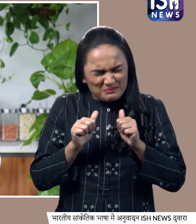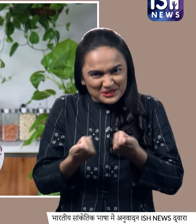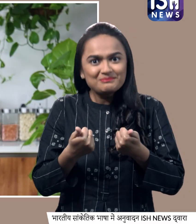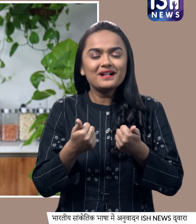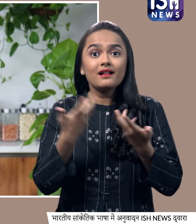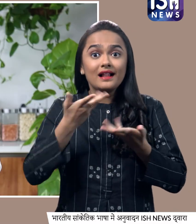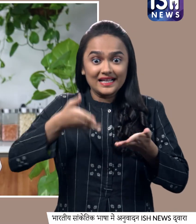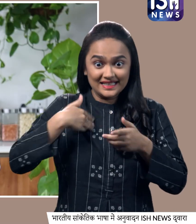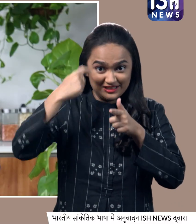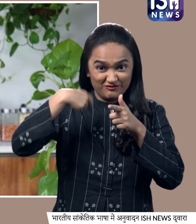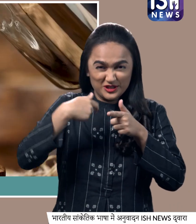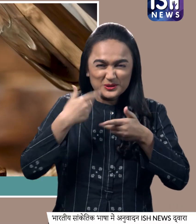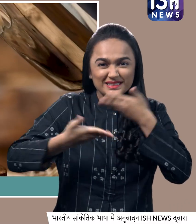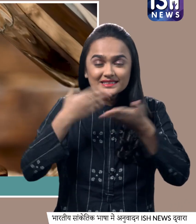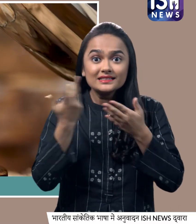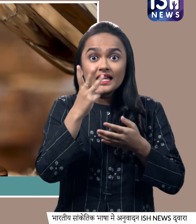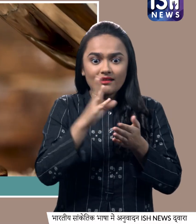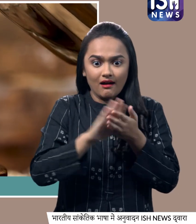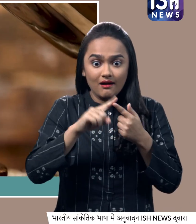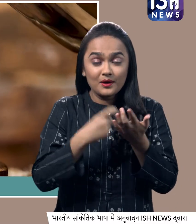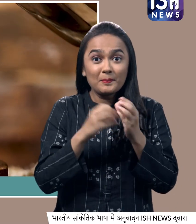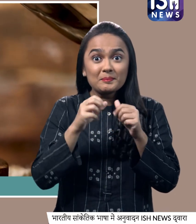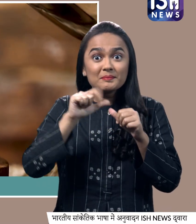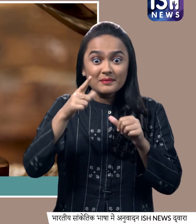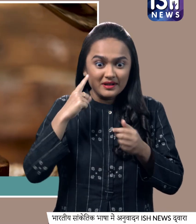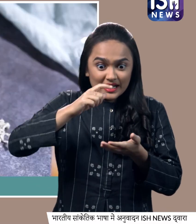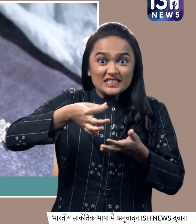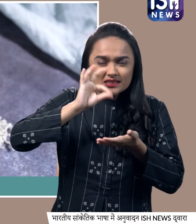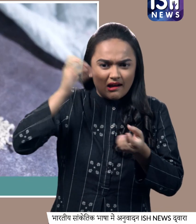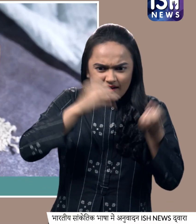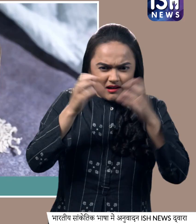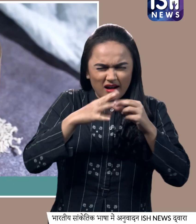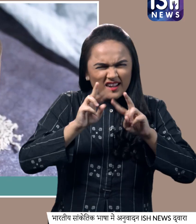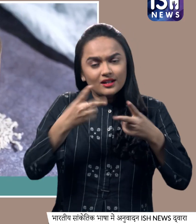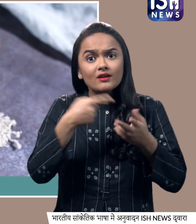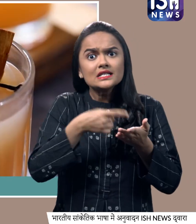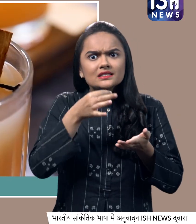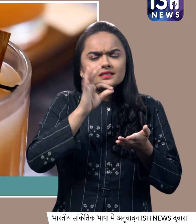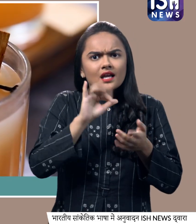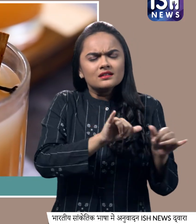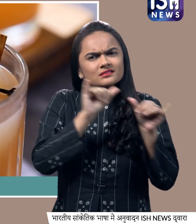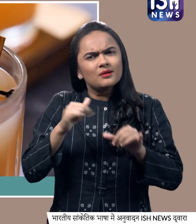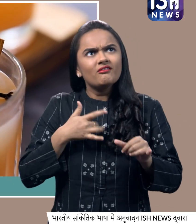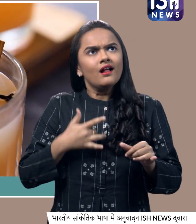because in this video you'll learn 3 herbal recipes that will give you the same satisfaction of drinking tea